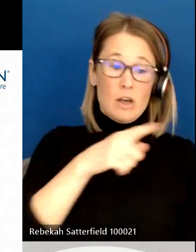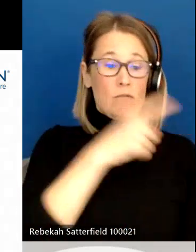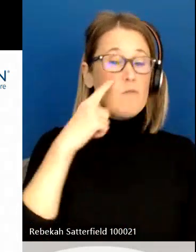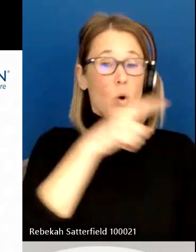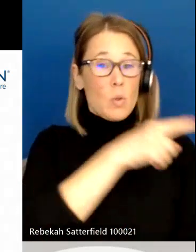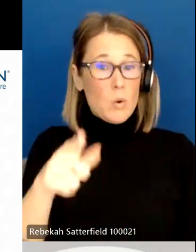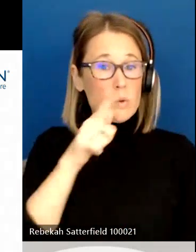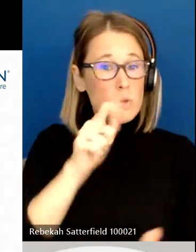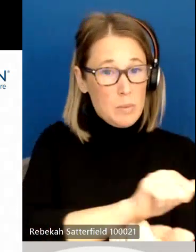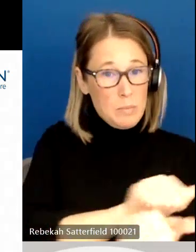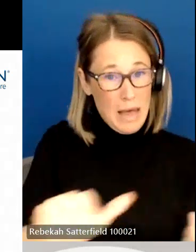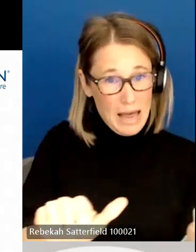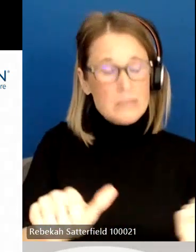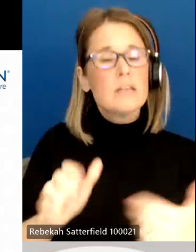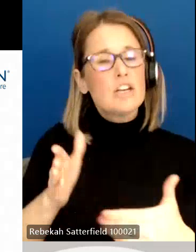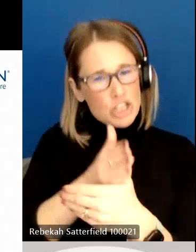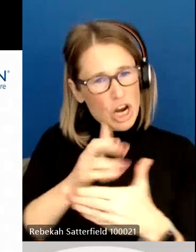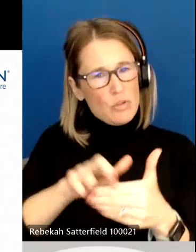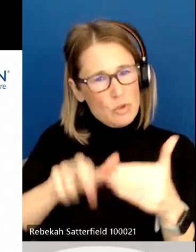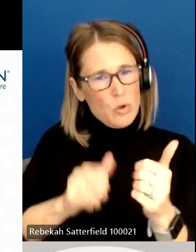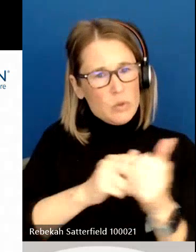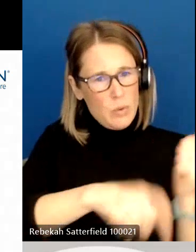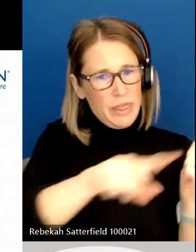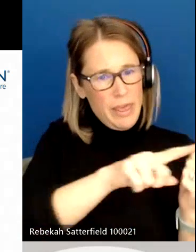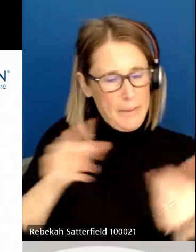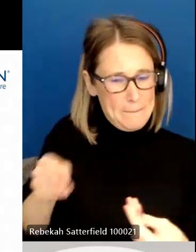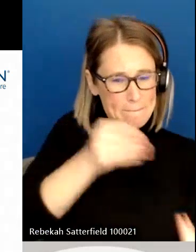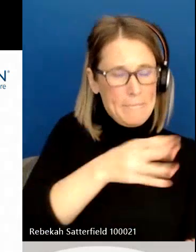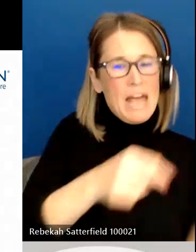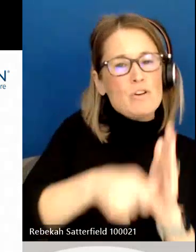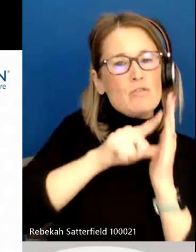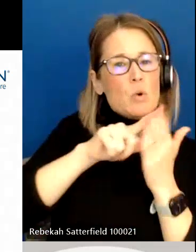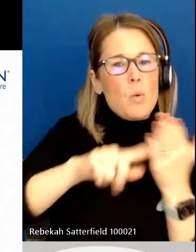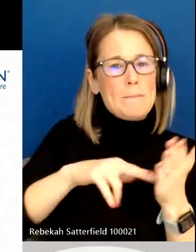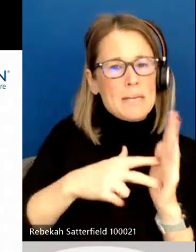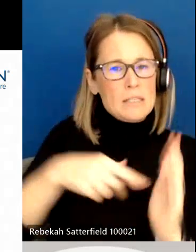the results with them and review what it means to be a QBs reinforce that they prohibit it from